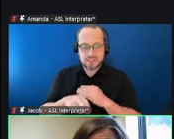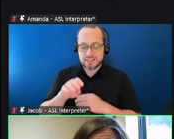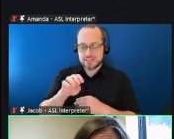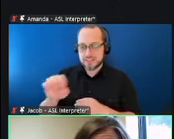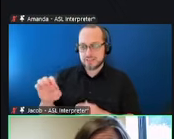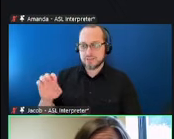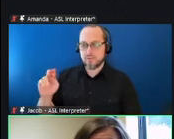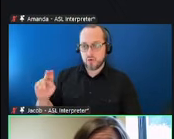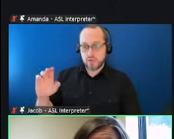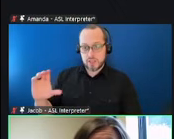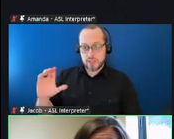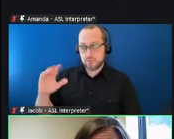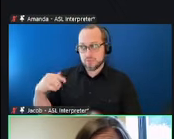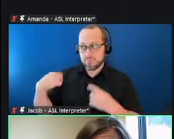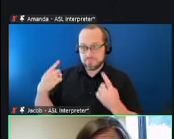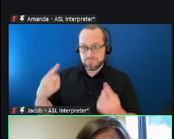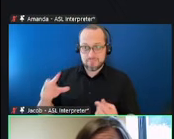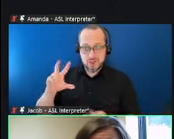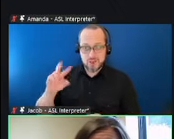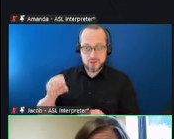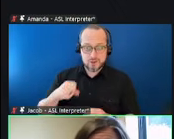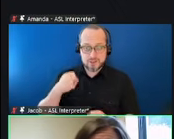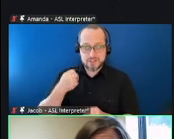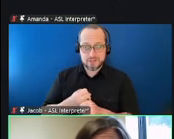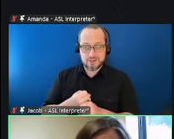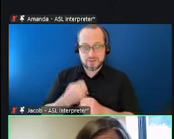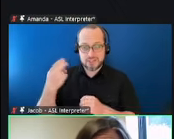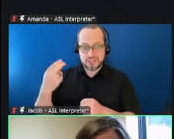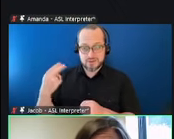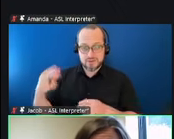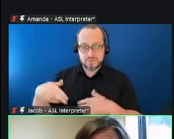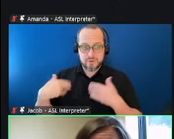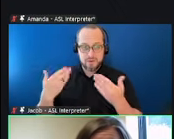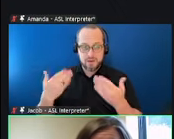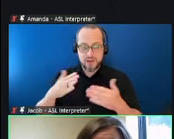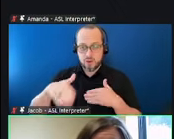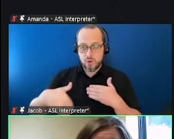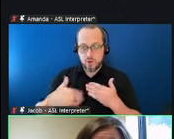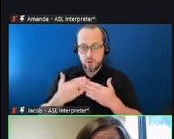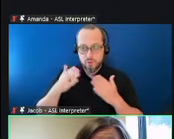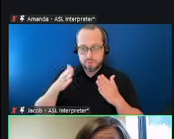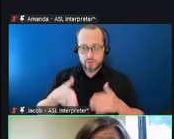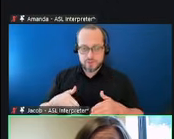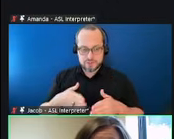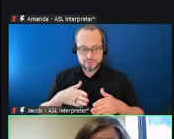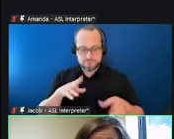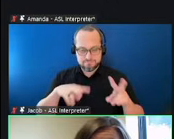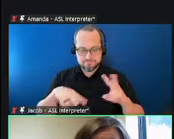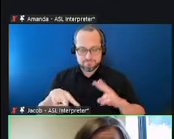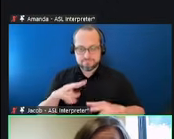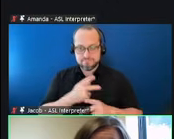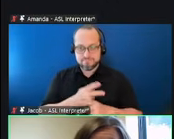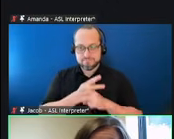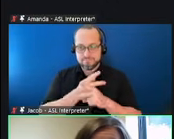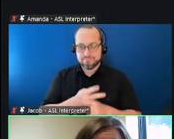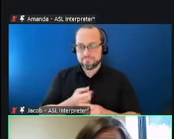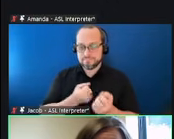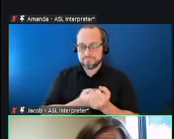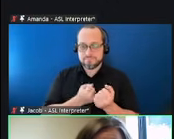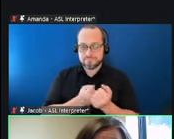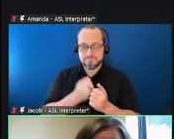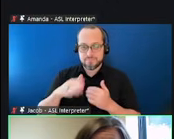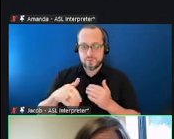We have over a 30-year history of providing whole person care to um folks across rural counties